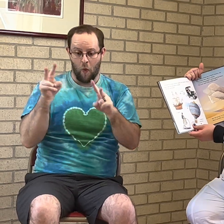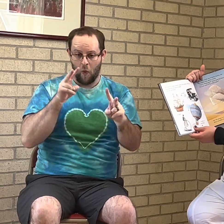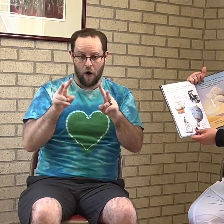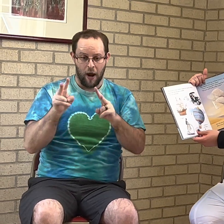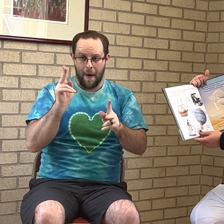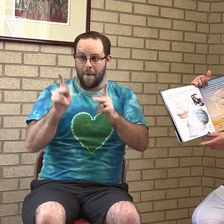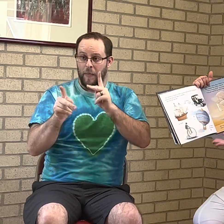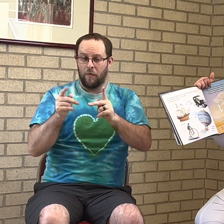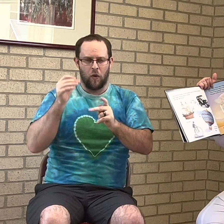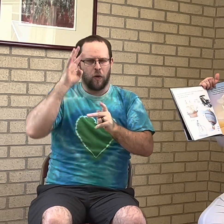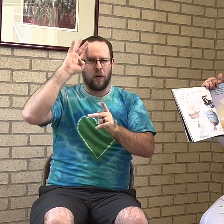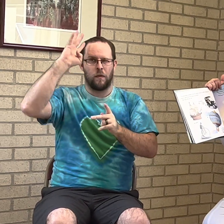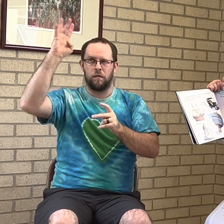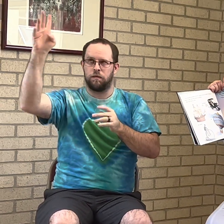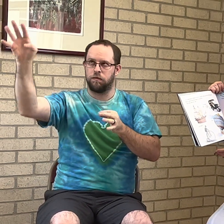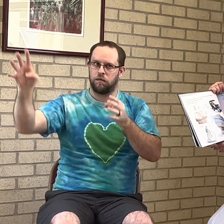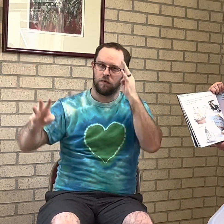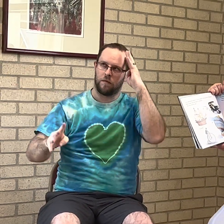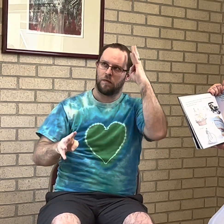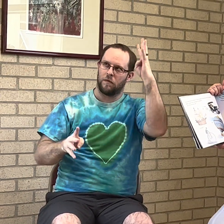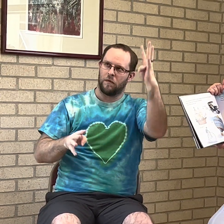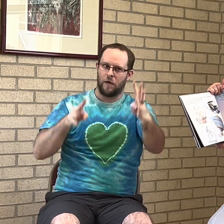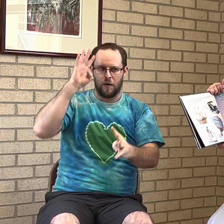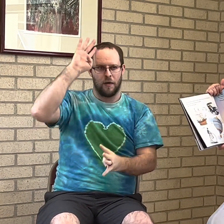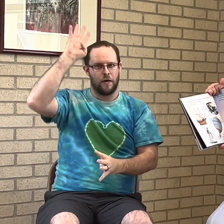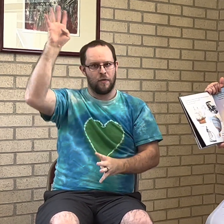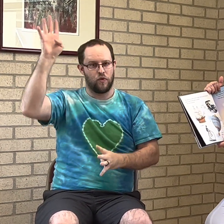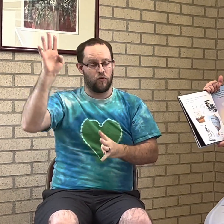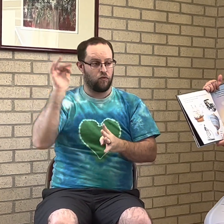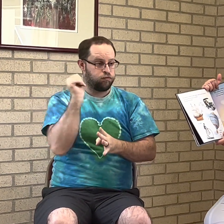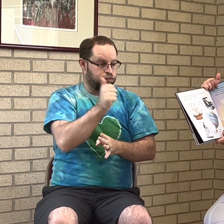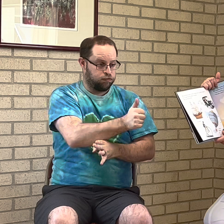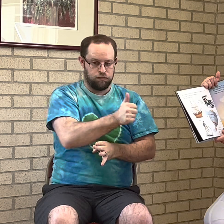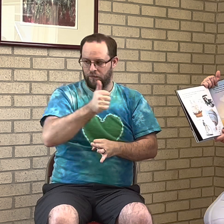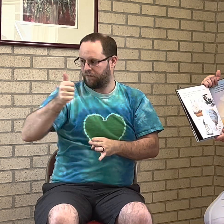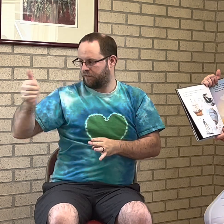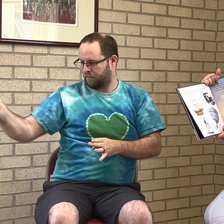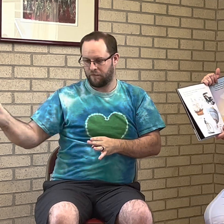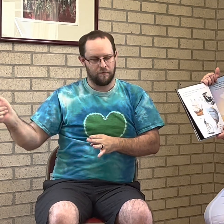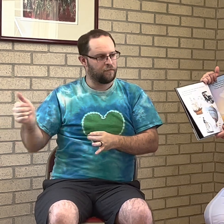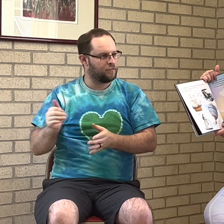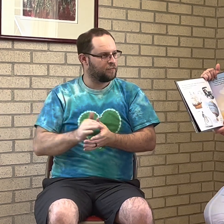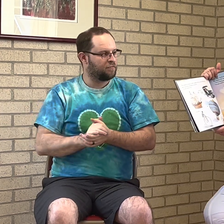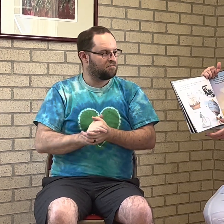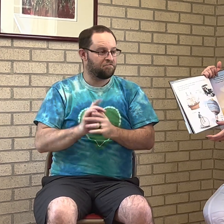people came up with all kinds of ways to get from one place to another, but they did not